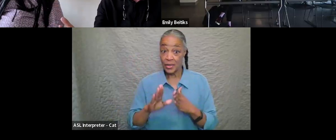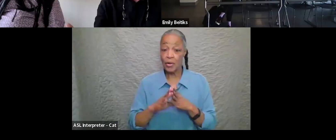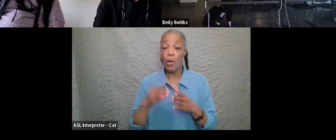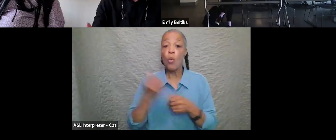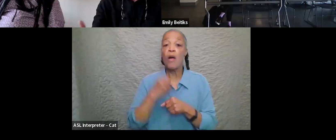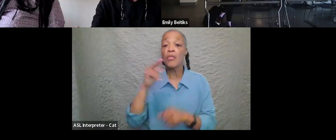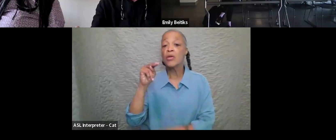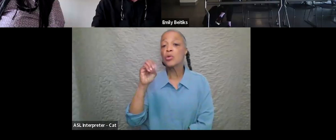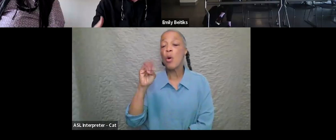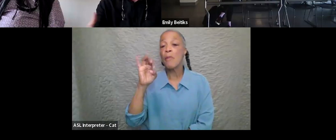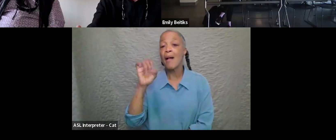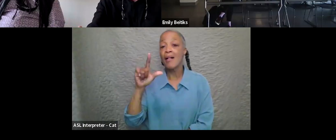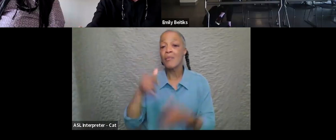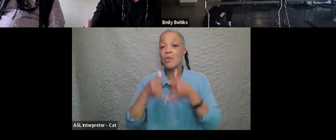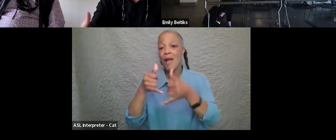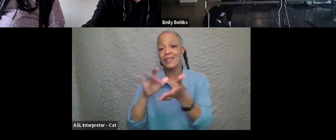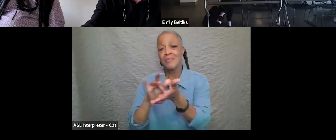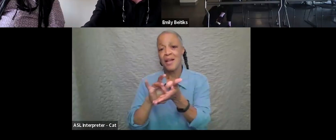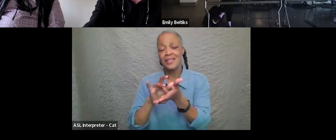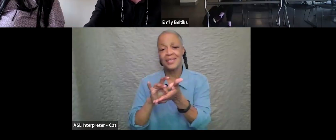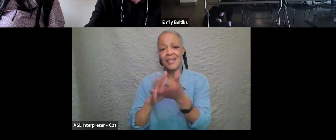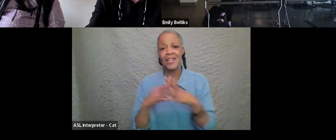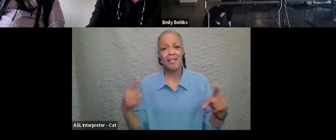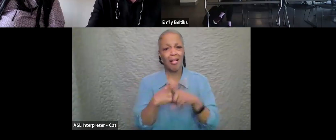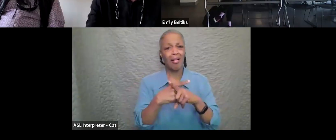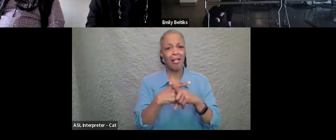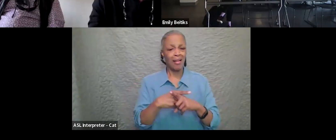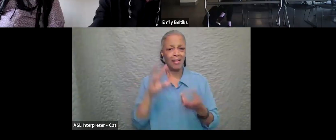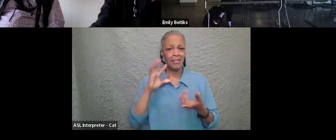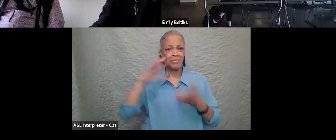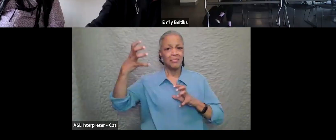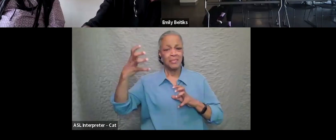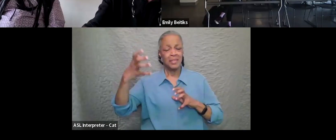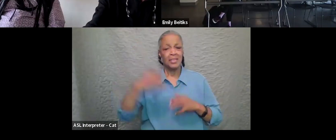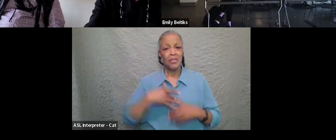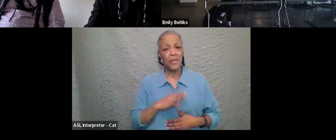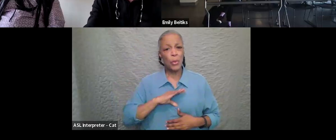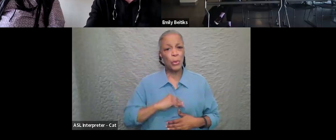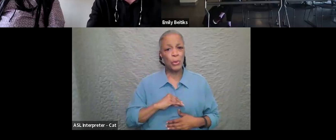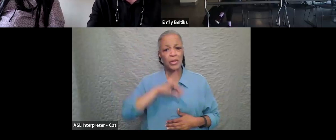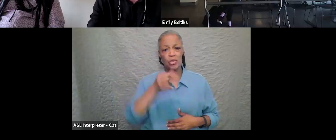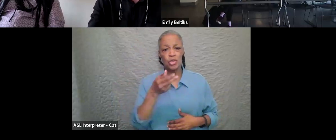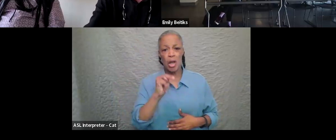I mean, you can't come up with a more demoralizing ending than John Pesando's.